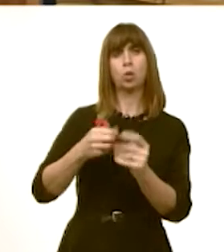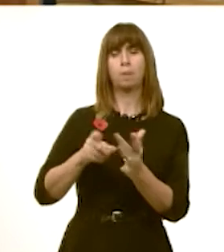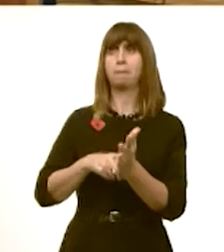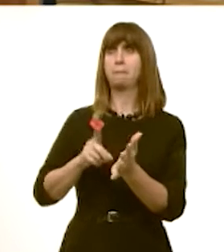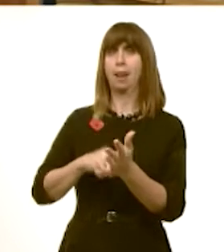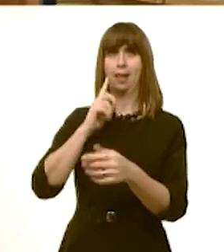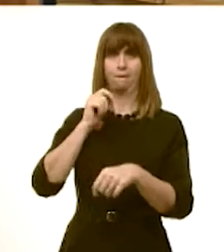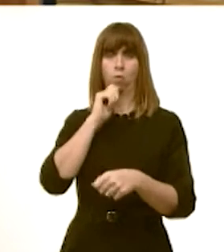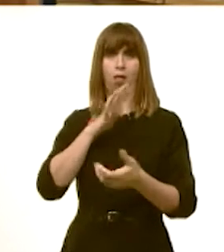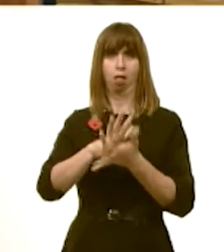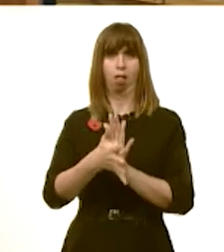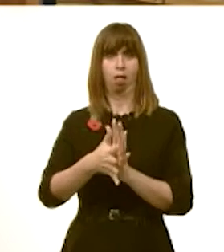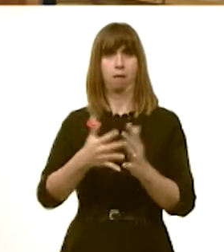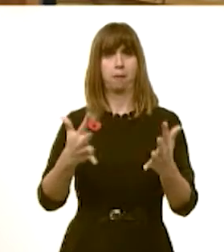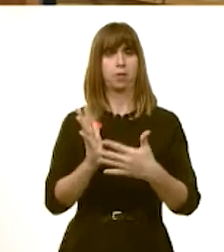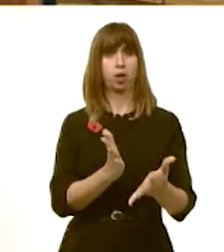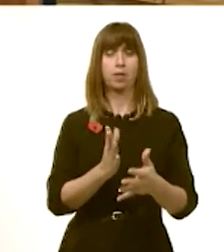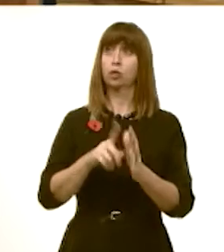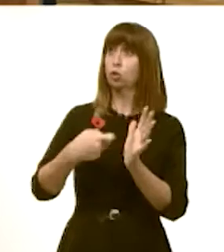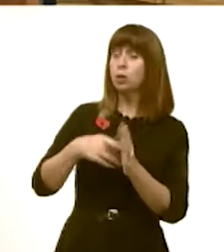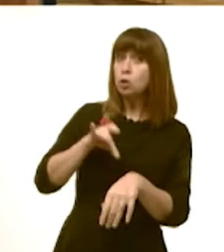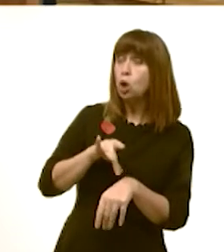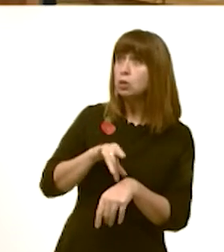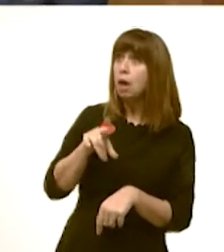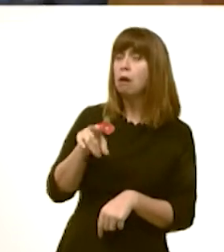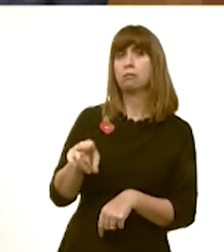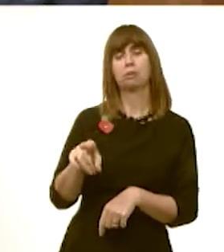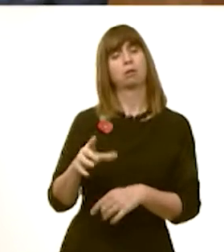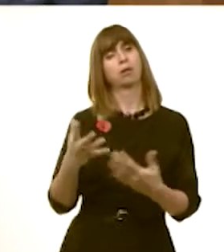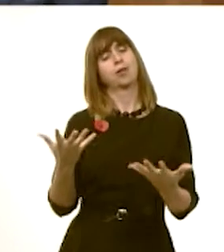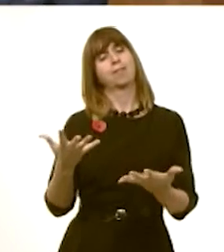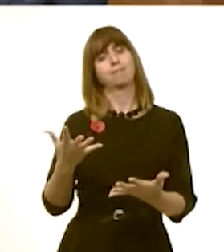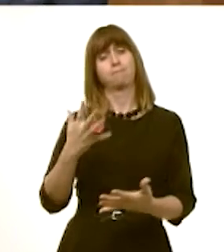Carwyn Jones: In relation to the junior doctors issue, that is a sign of the sorry state that